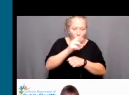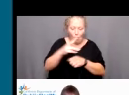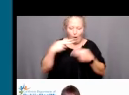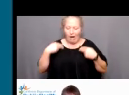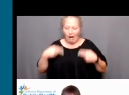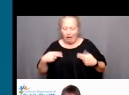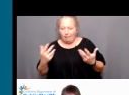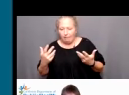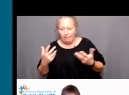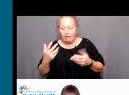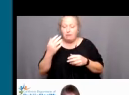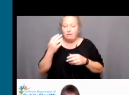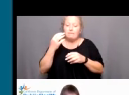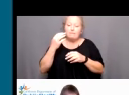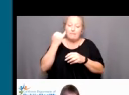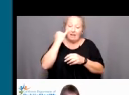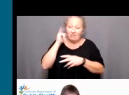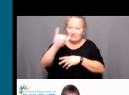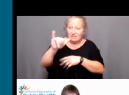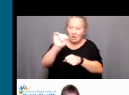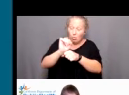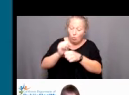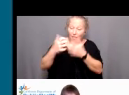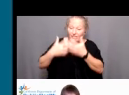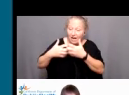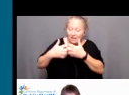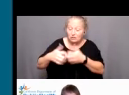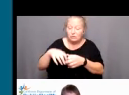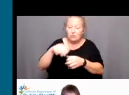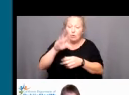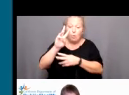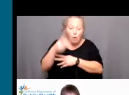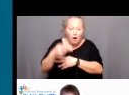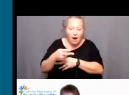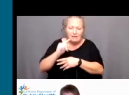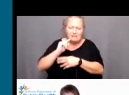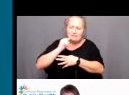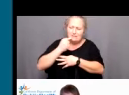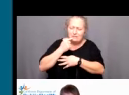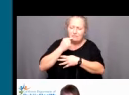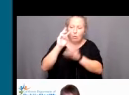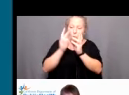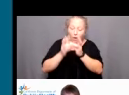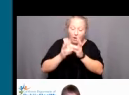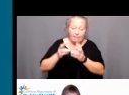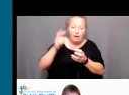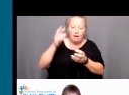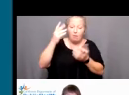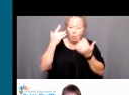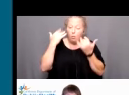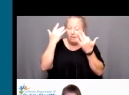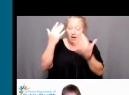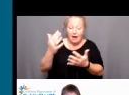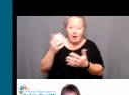health, whether or not to stay in a factory, field or warehouse with